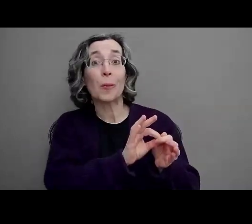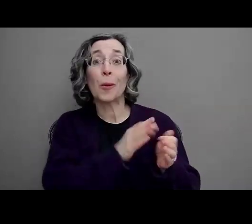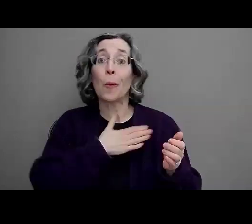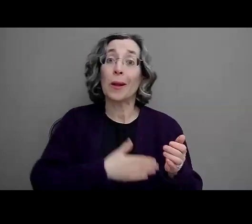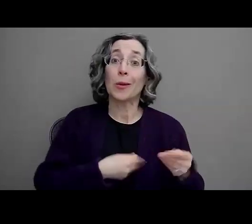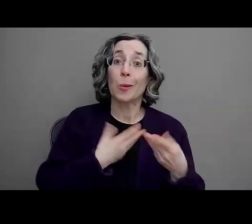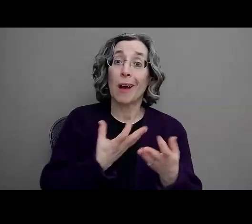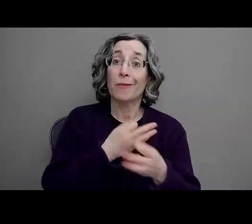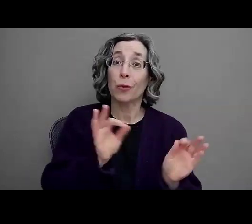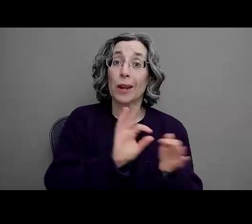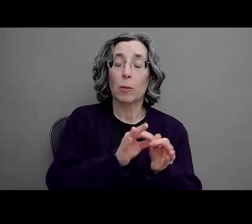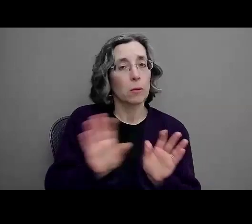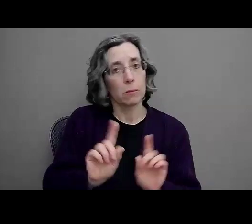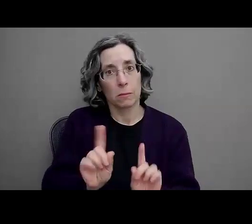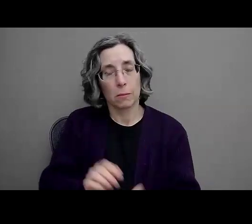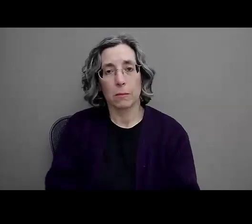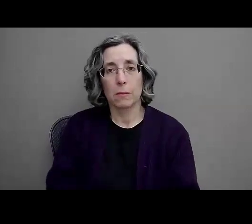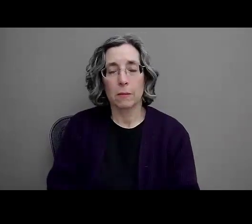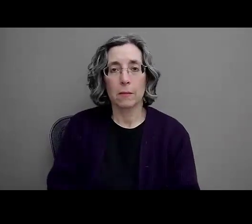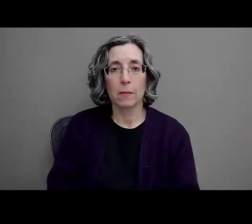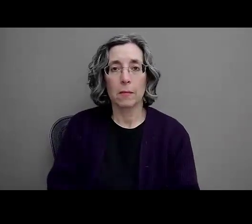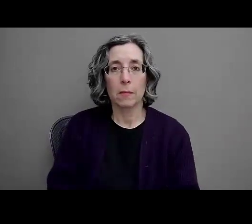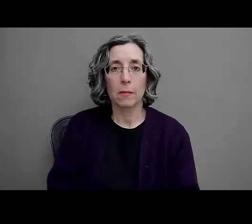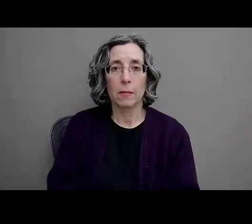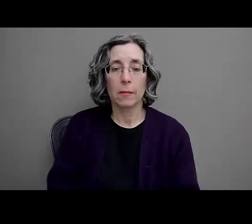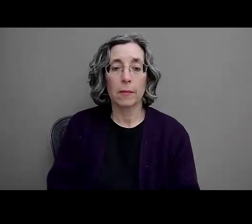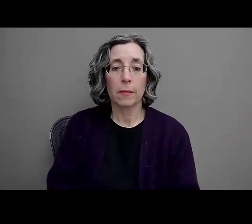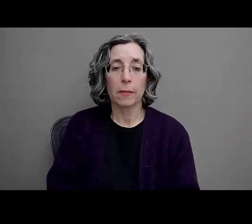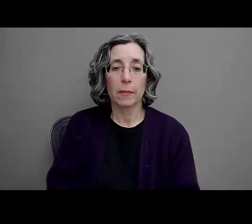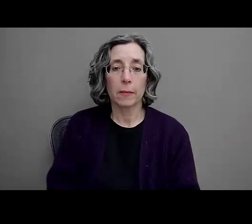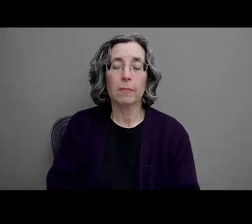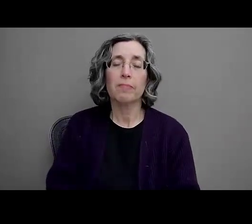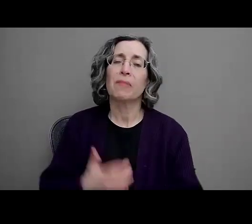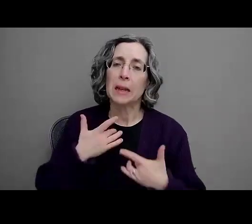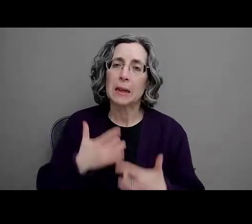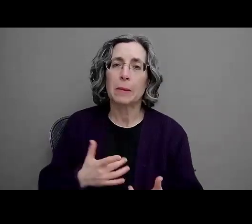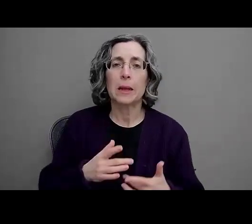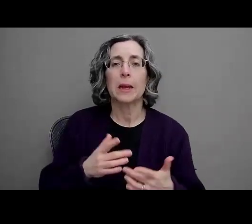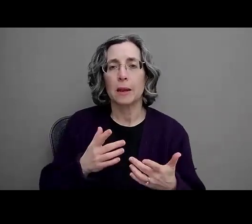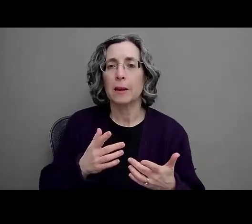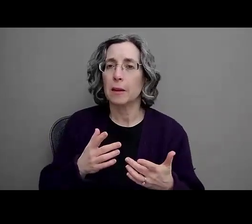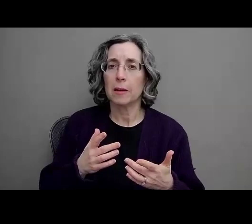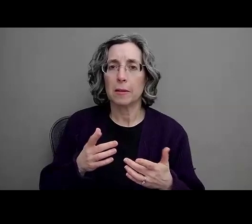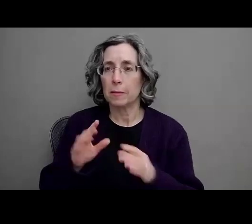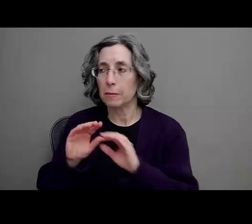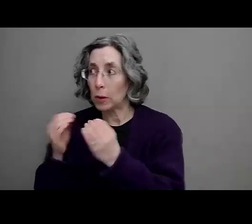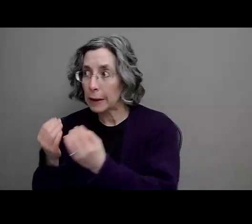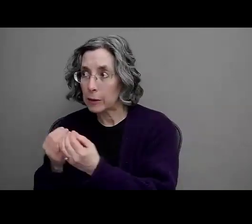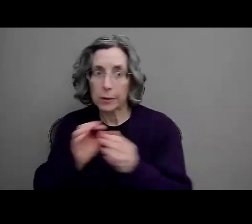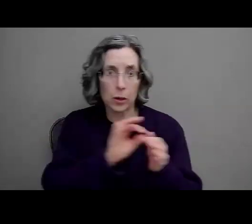ever want to assume that an interpreter would be providing services for free. Usually service agreements or terms of service are worked